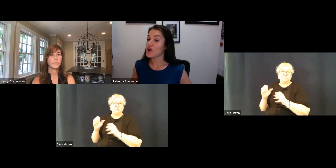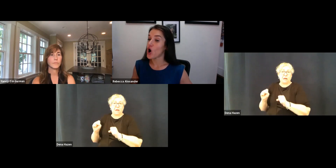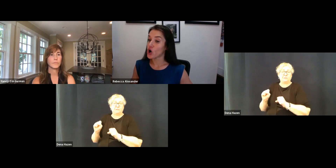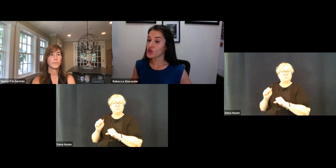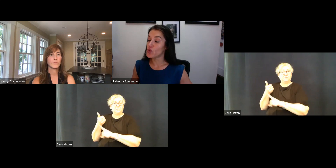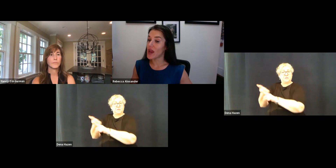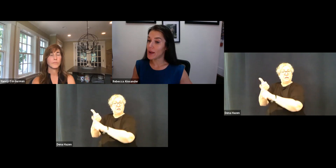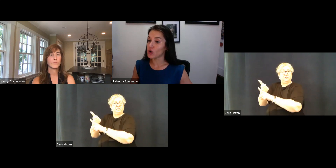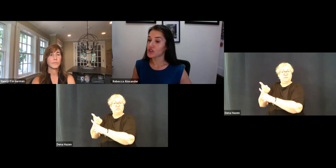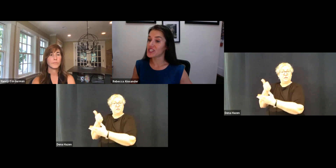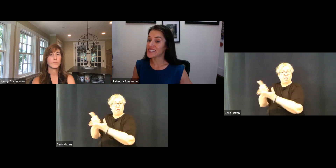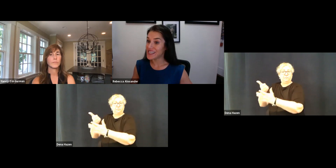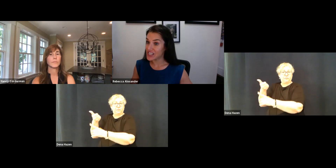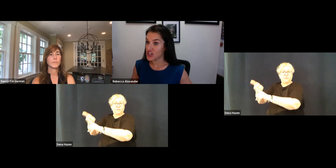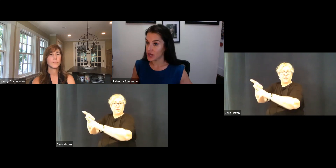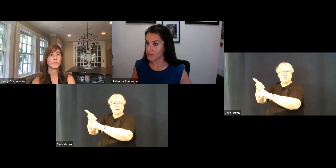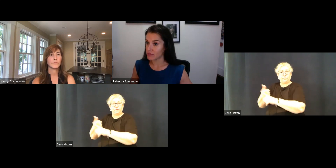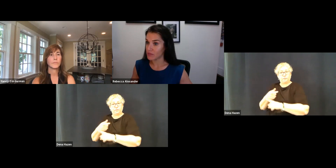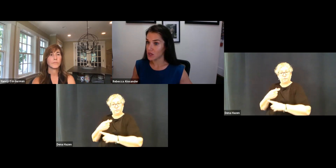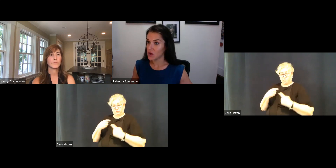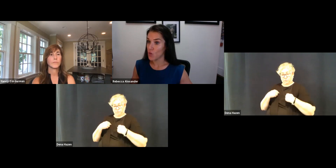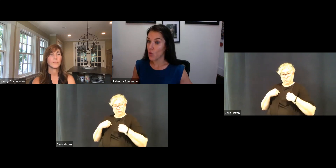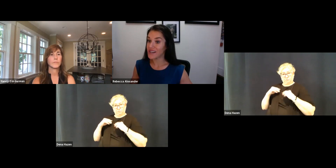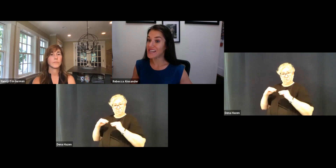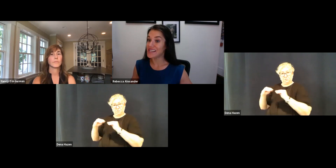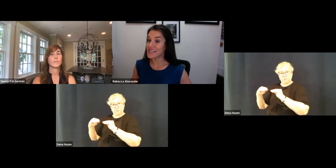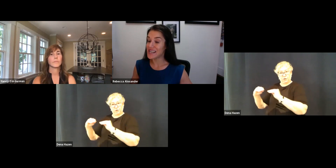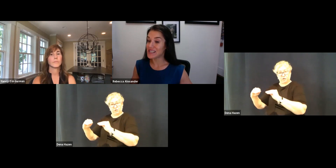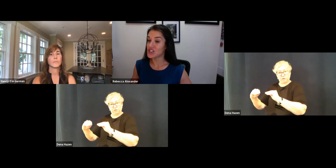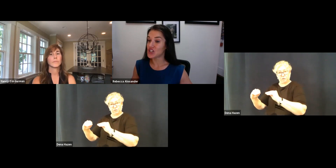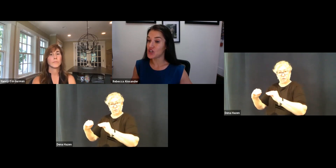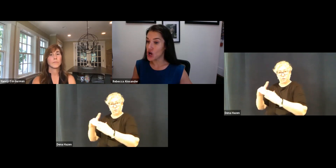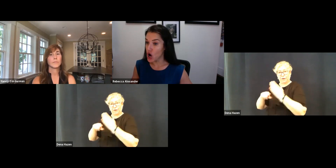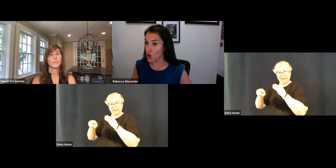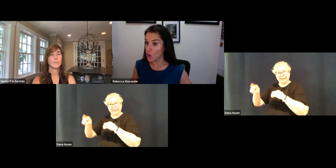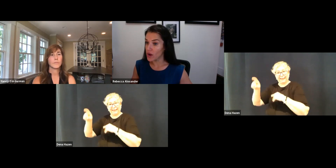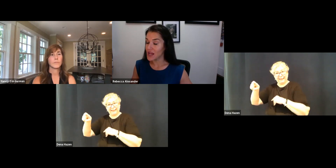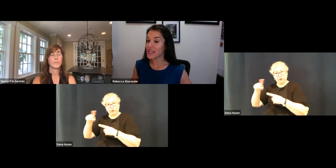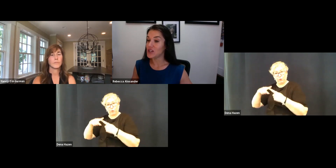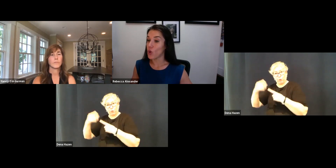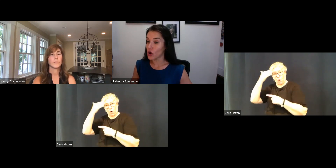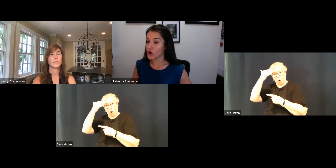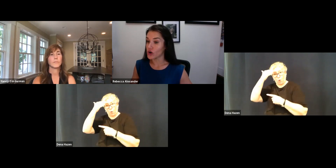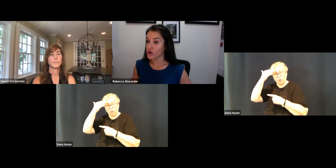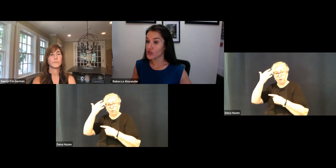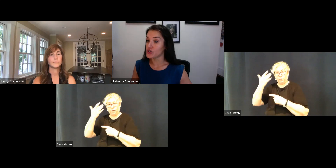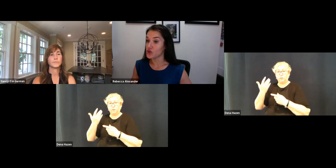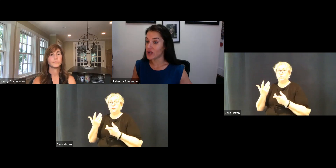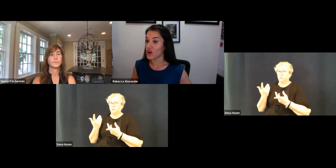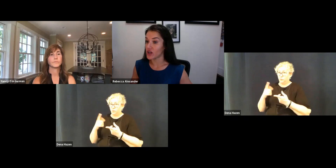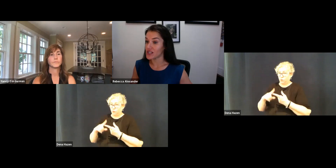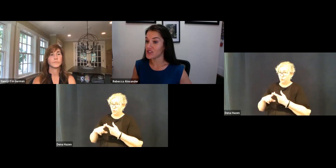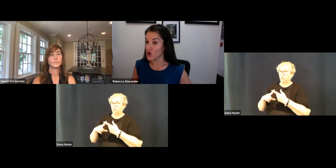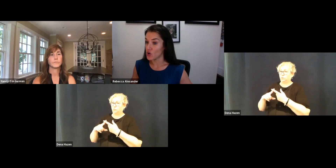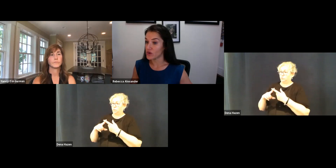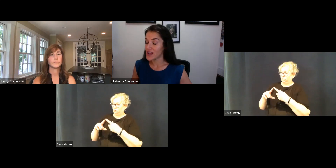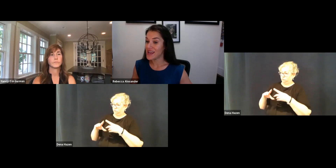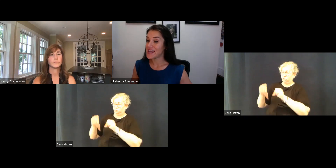And are you able to teach him what he needs to know in order to do it on his own?